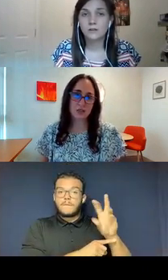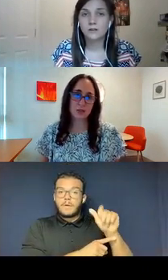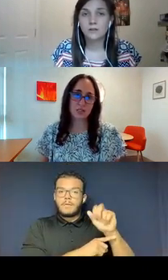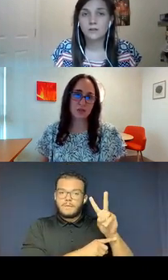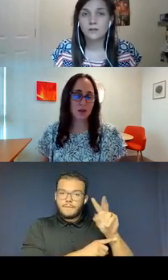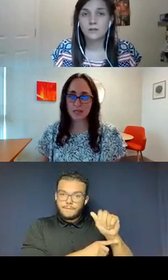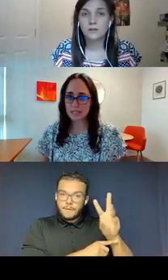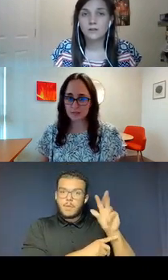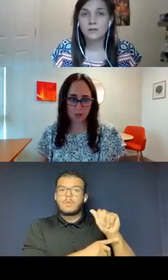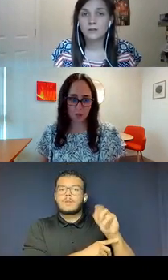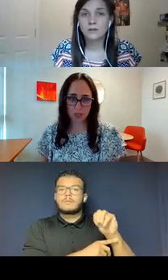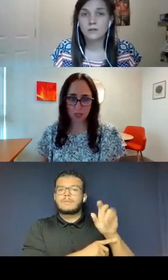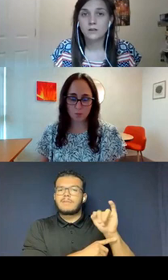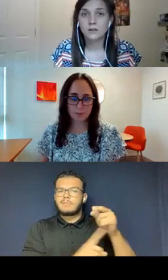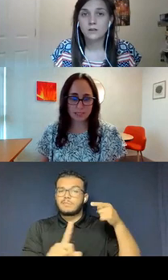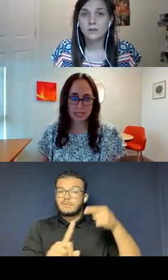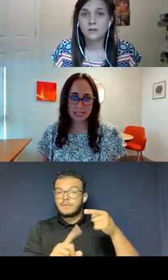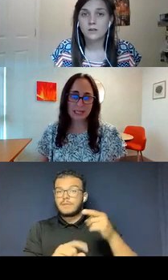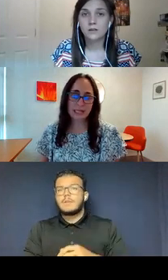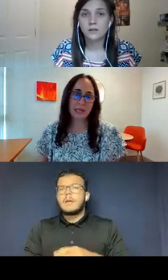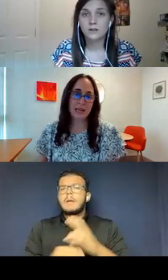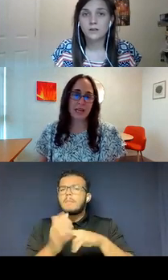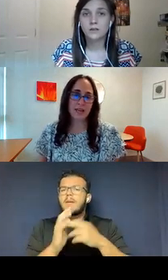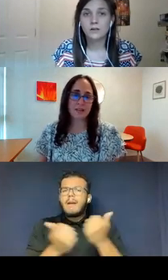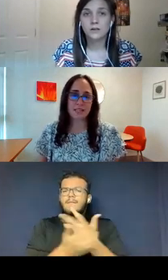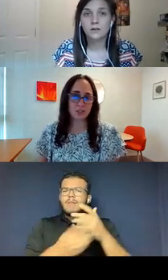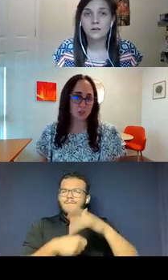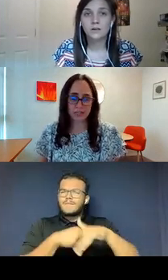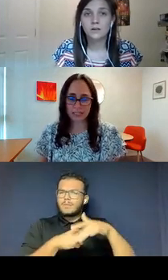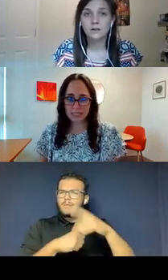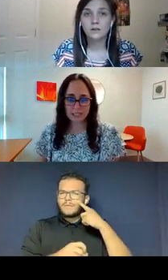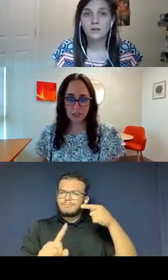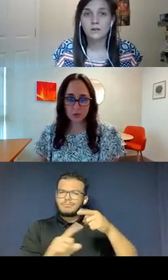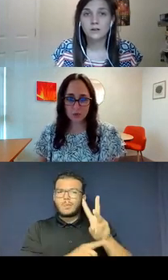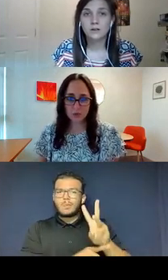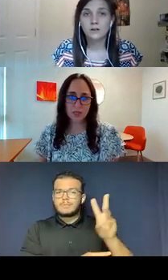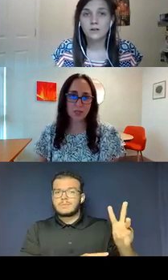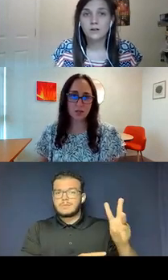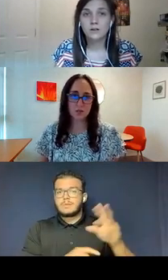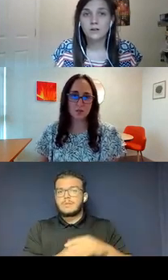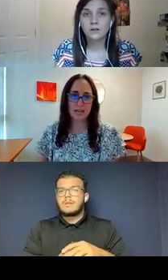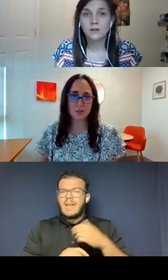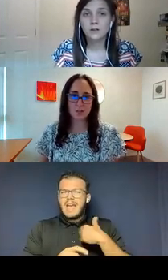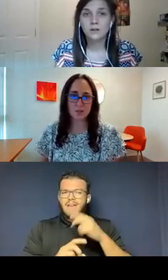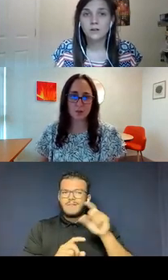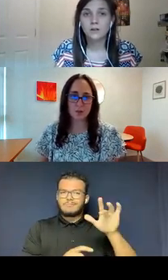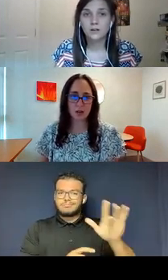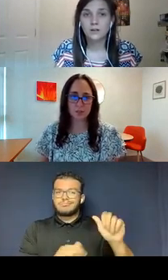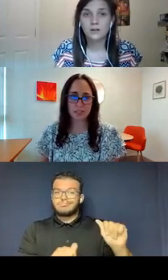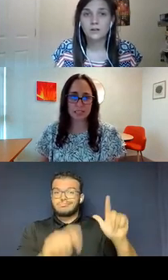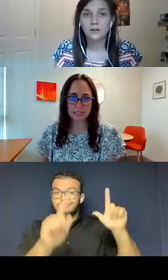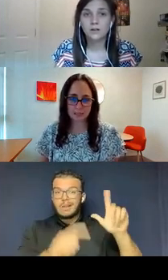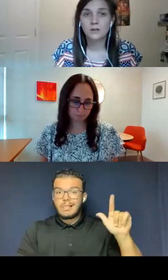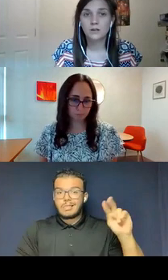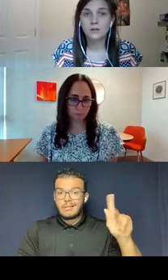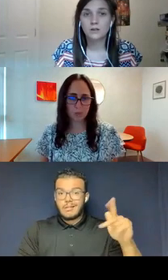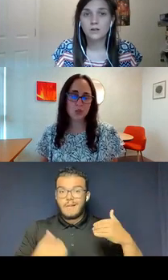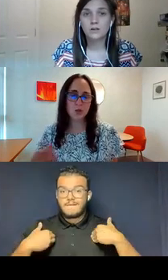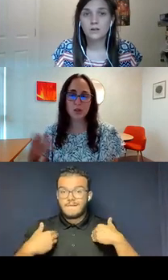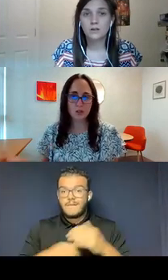And so these are all things available on our website. These are direct links to those files or those offerings.